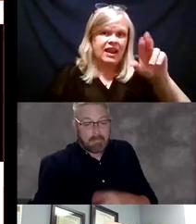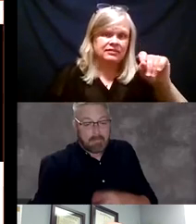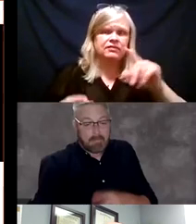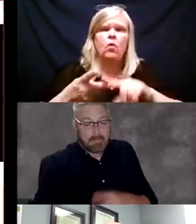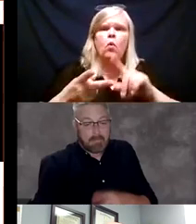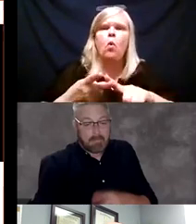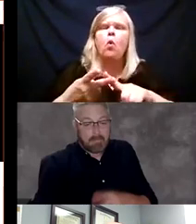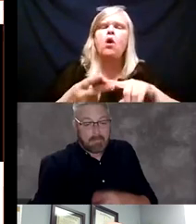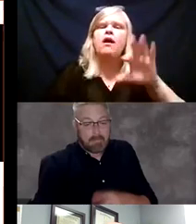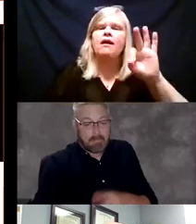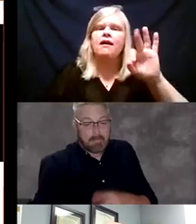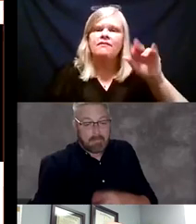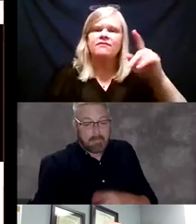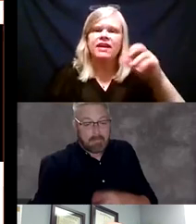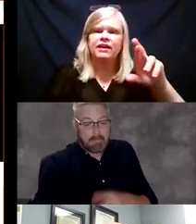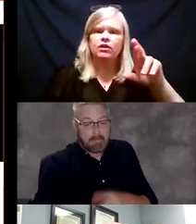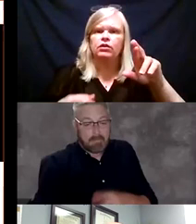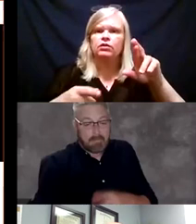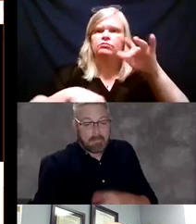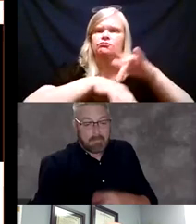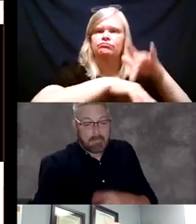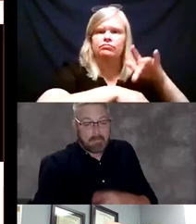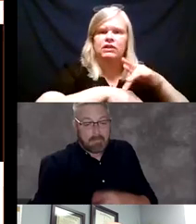SO THOSE ARE ADDITIONAL ACTS THAT THE LEGISLATURE ADDED TO